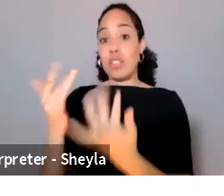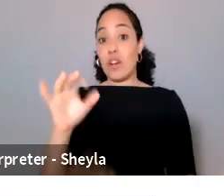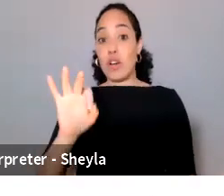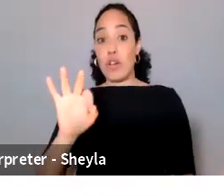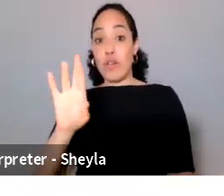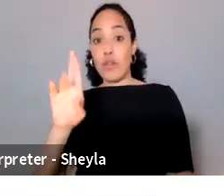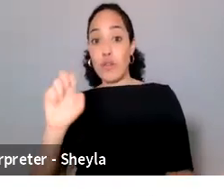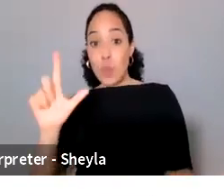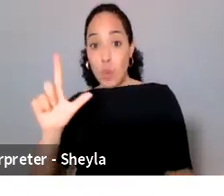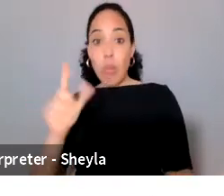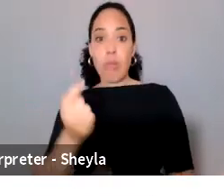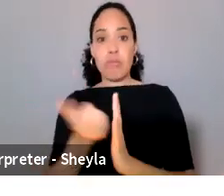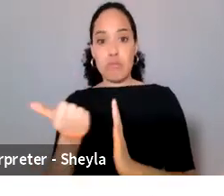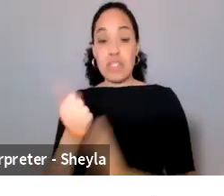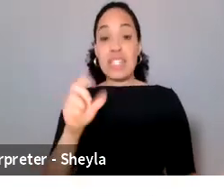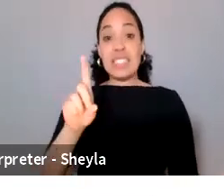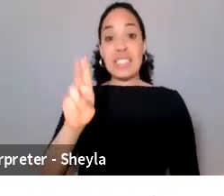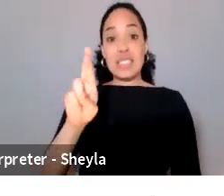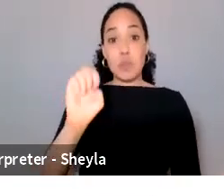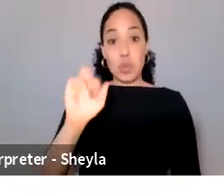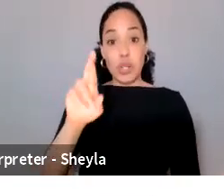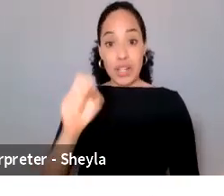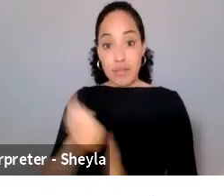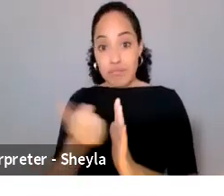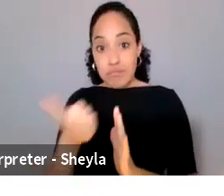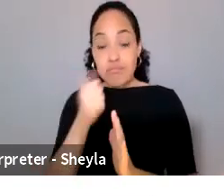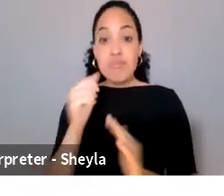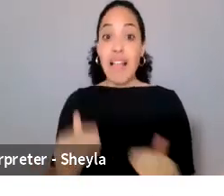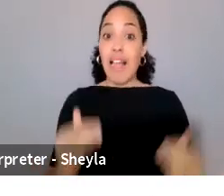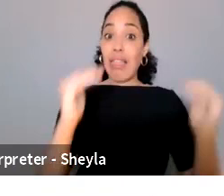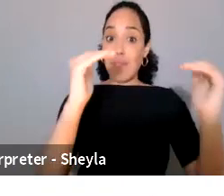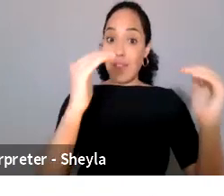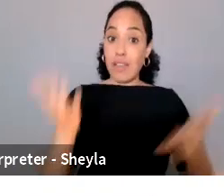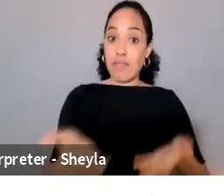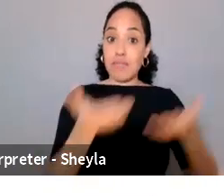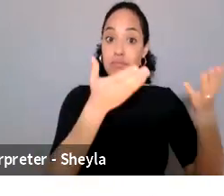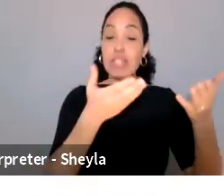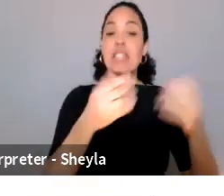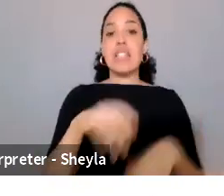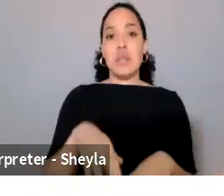feasible you also want to be ready and make a plan you want to have a family emergency